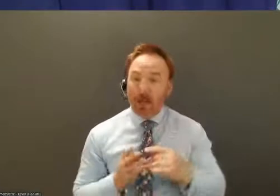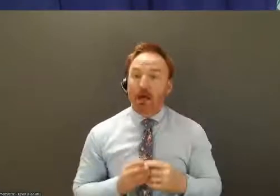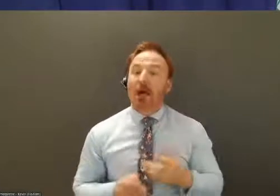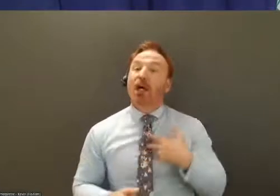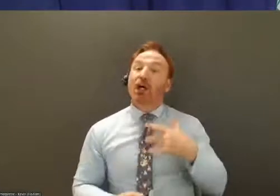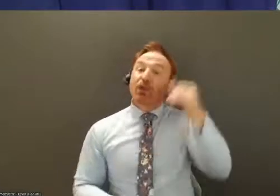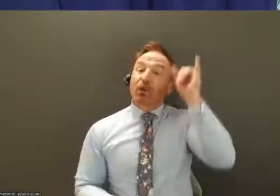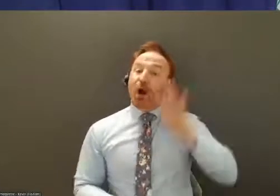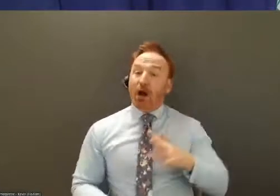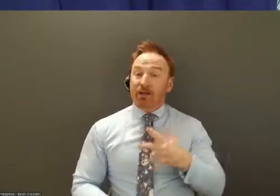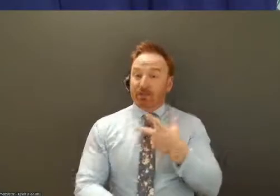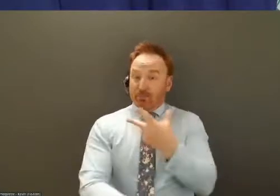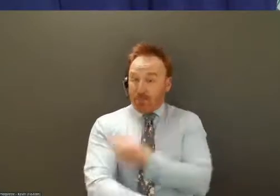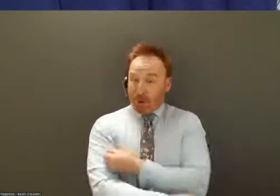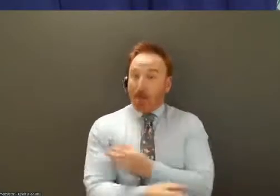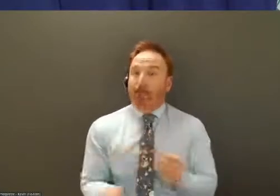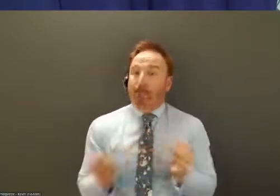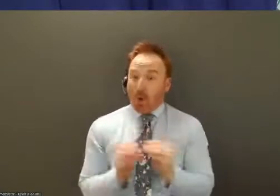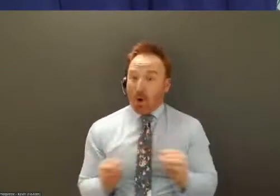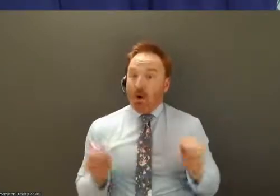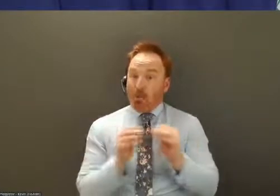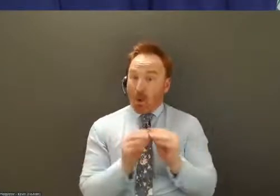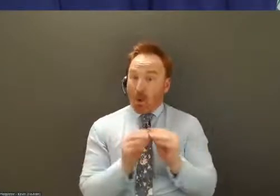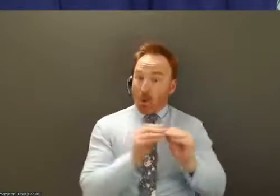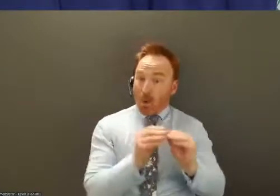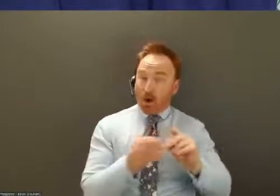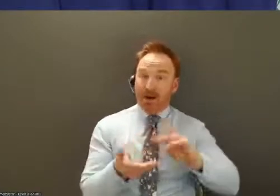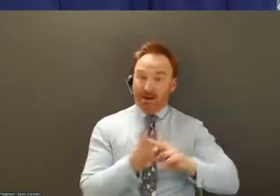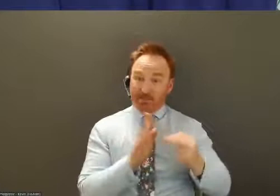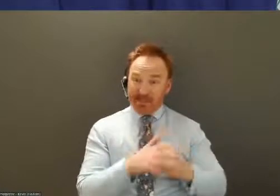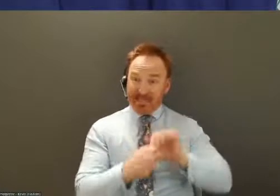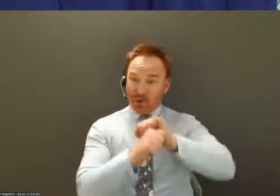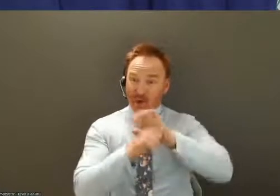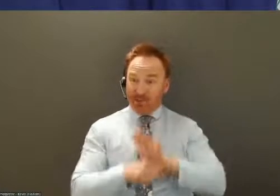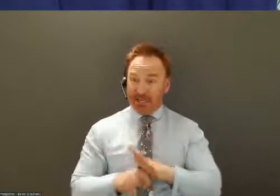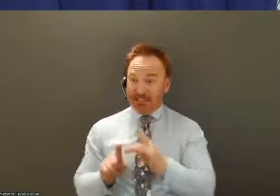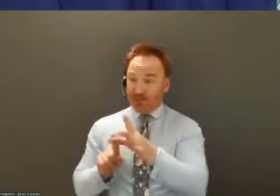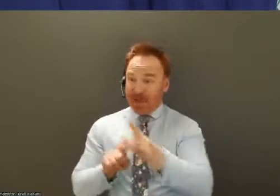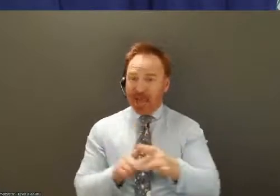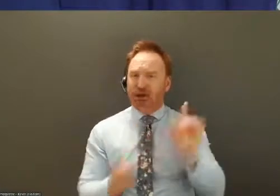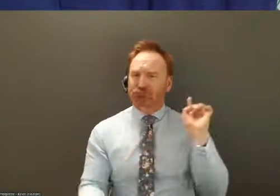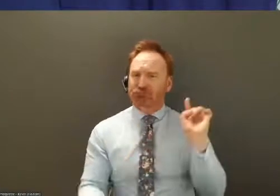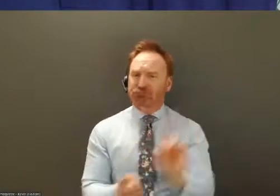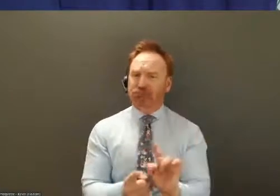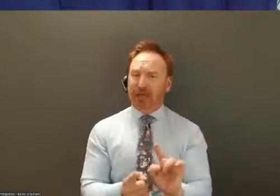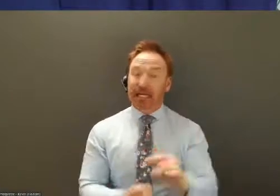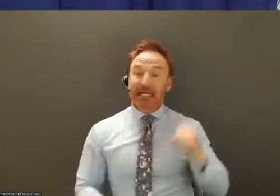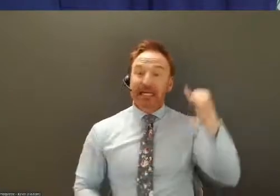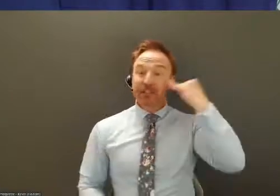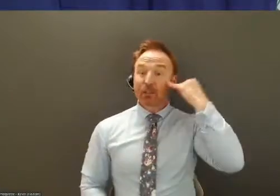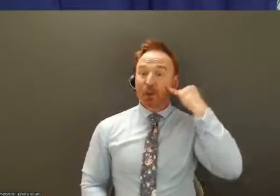shifts to run samples back and forth and I want to thank all the drivers who were making